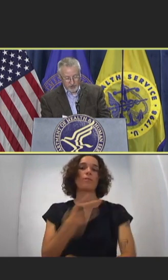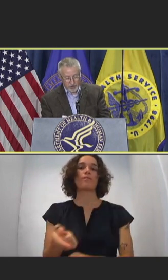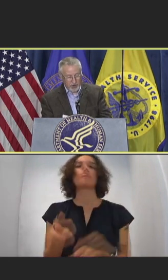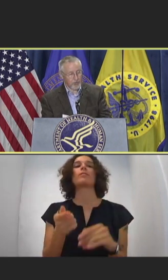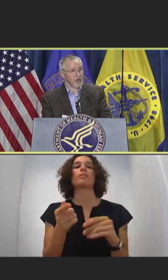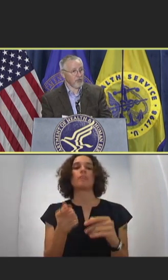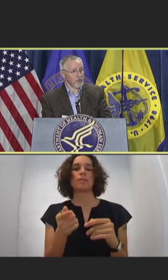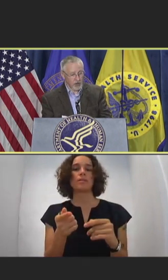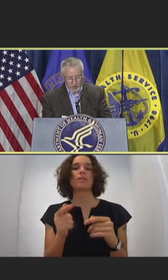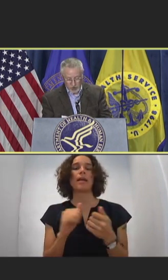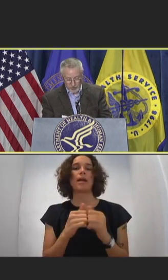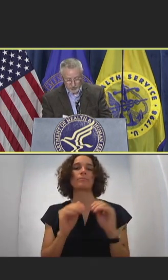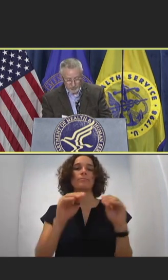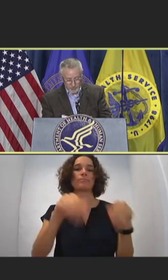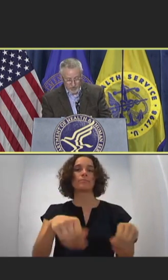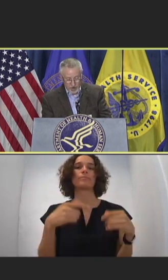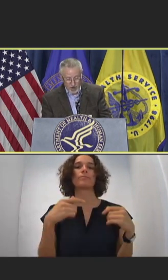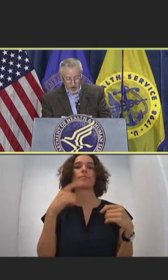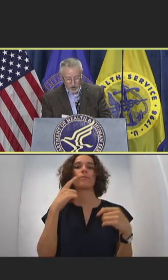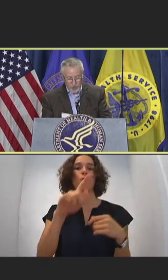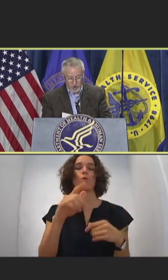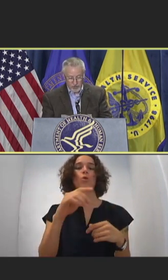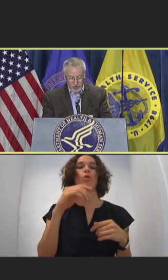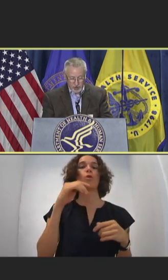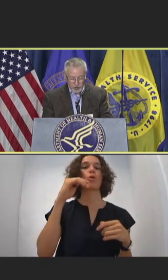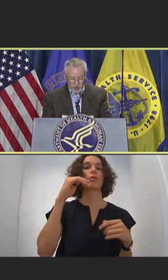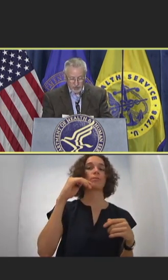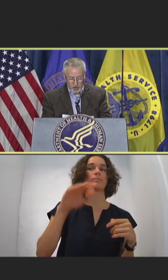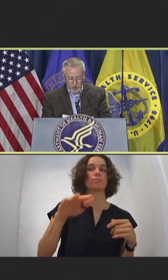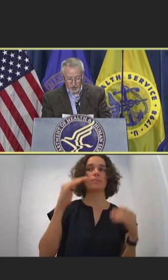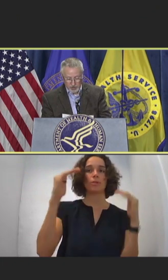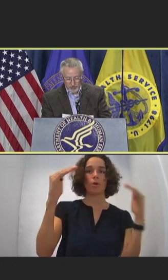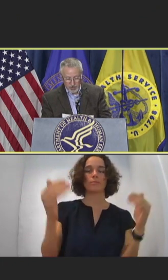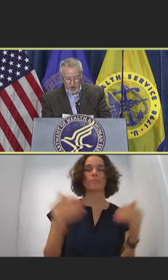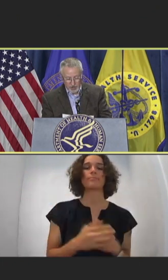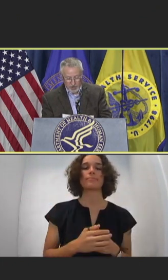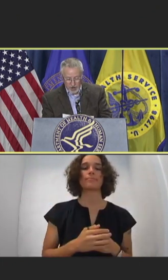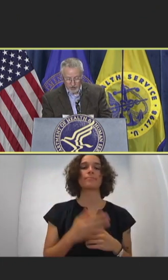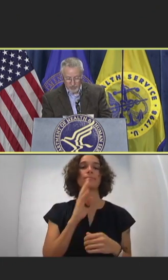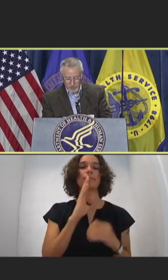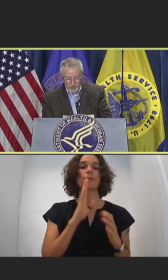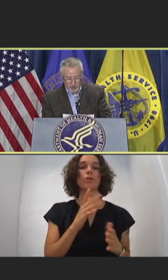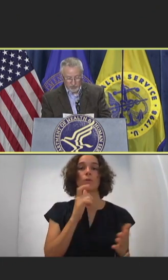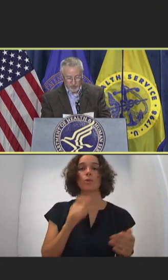recommendation in adults. Our speakers include Dr. Melissa Nyendak from the Centers for Disease